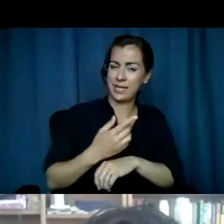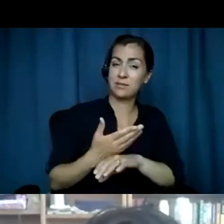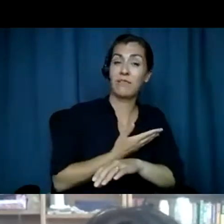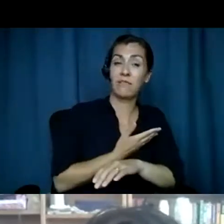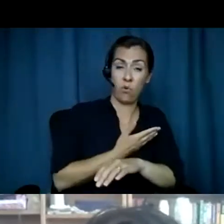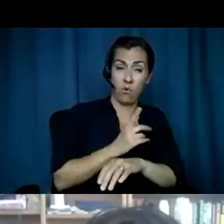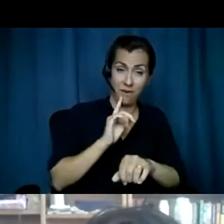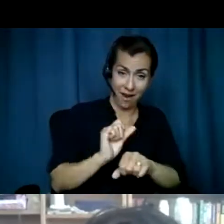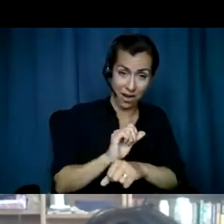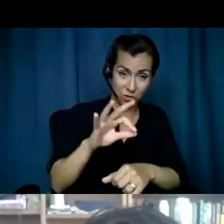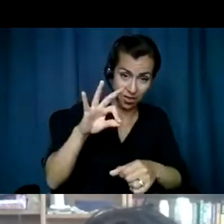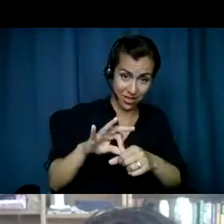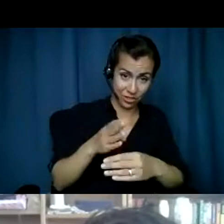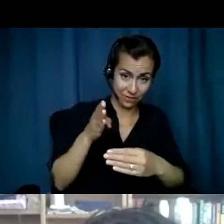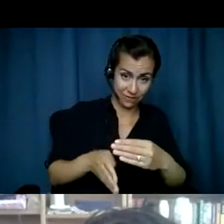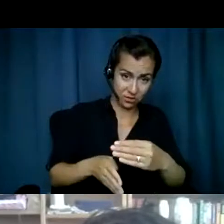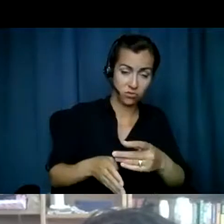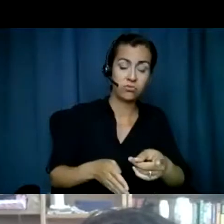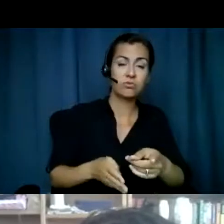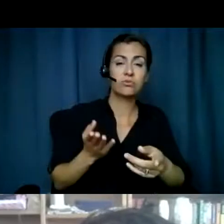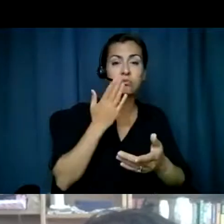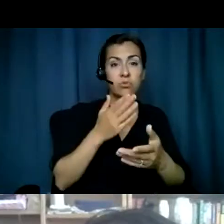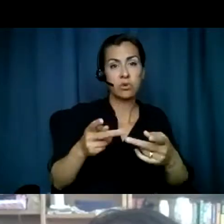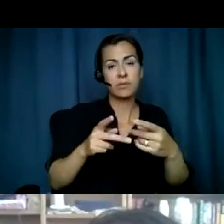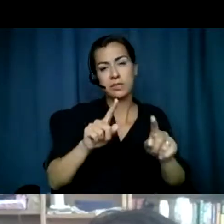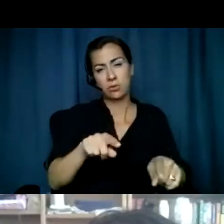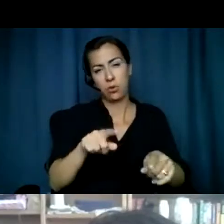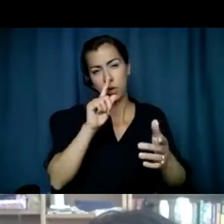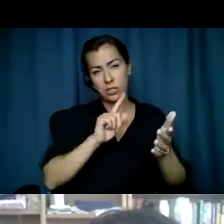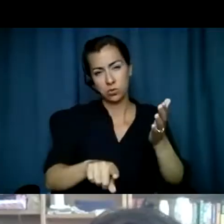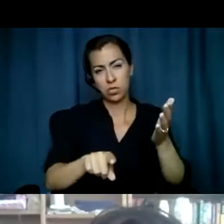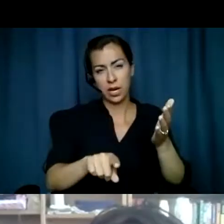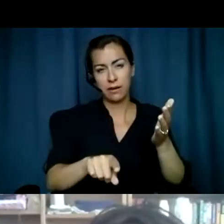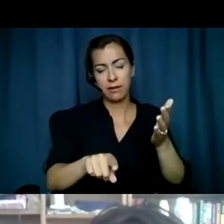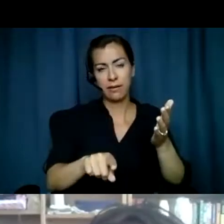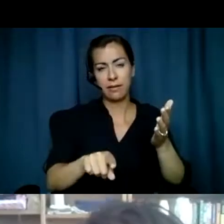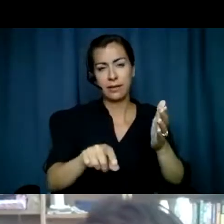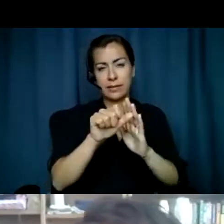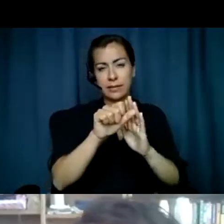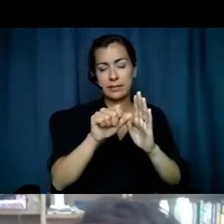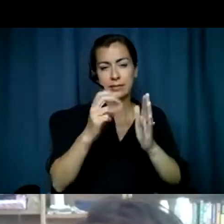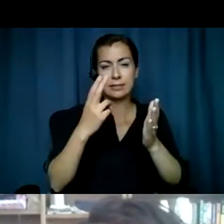I would say, kind of like brochures, and